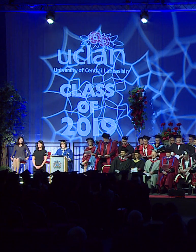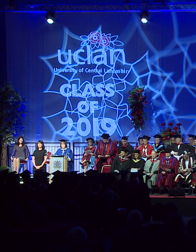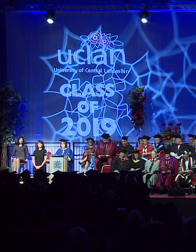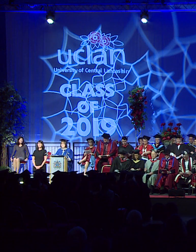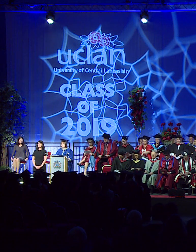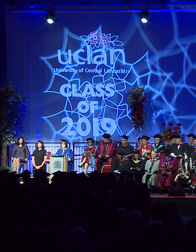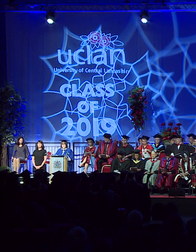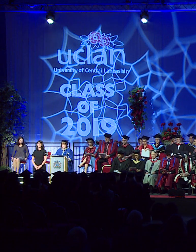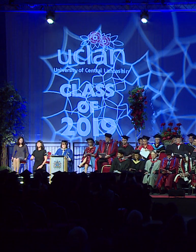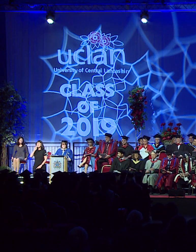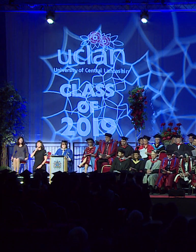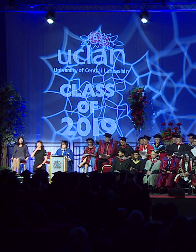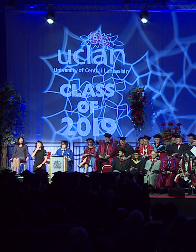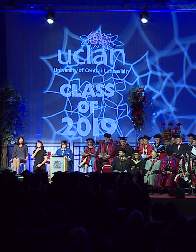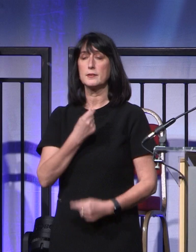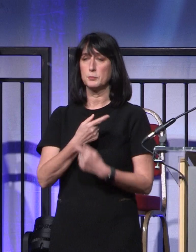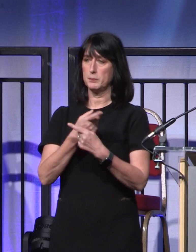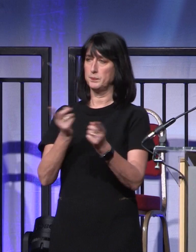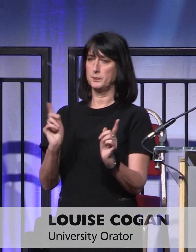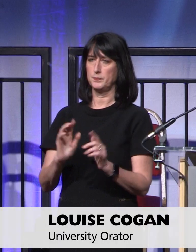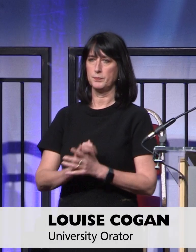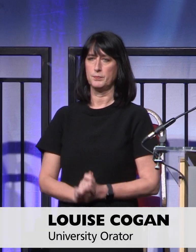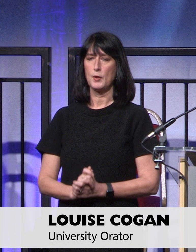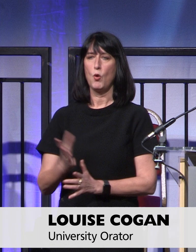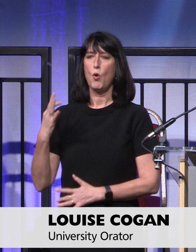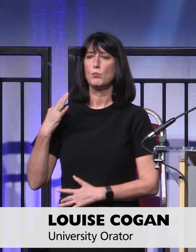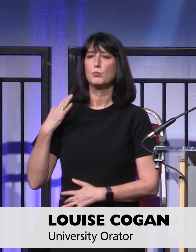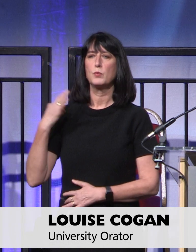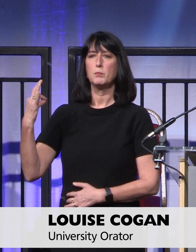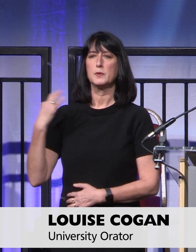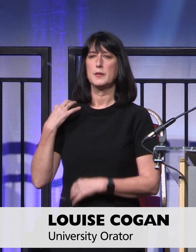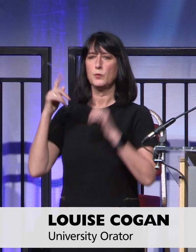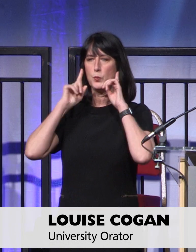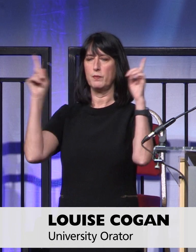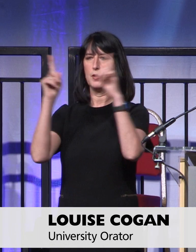ladies and gentlemen on behalf of the university of central lancashire